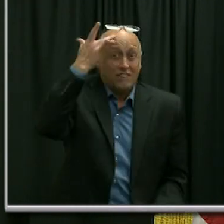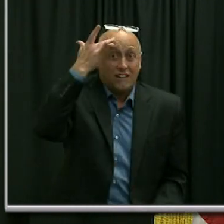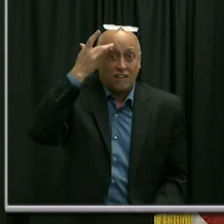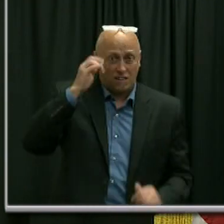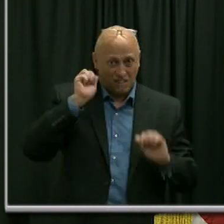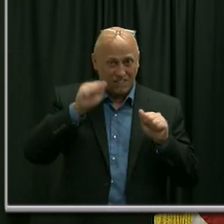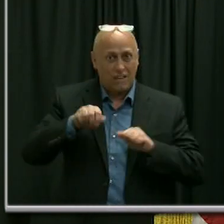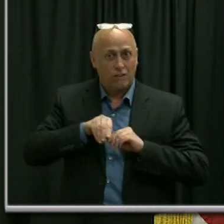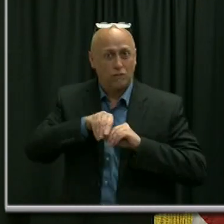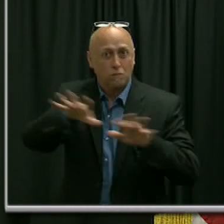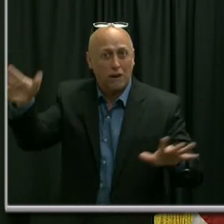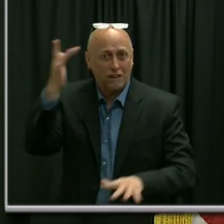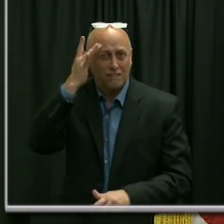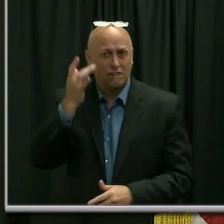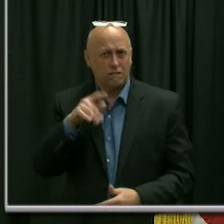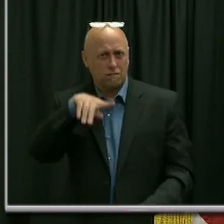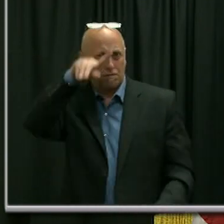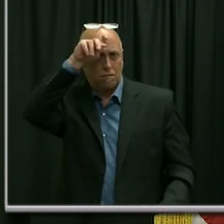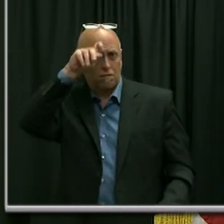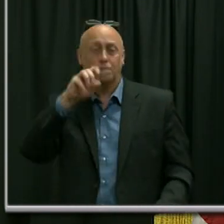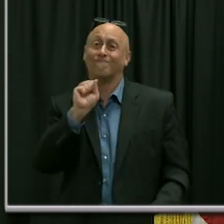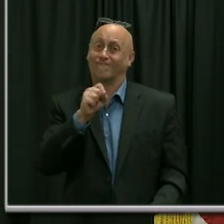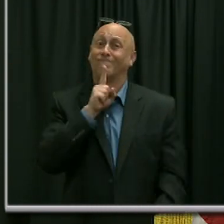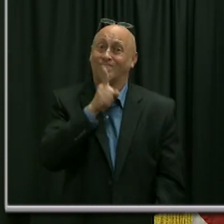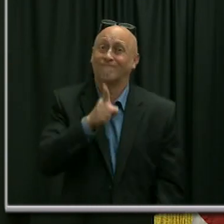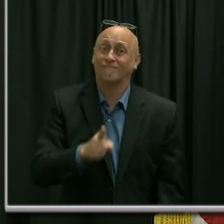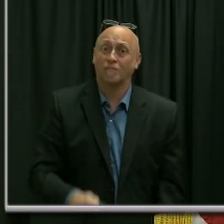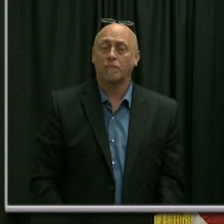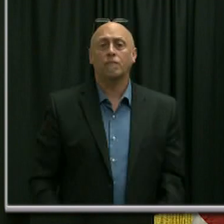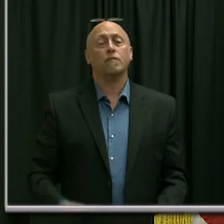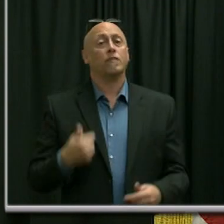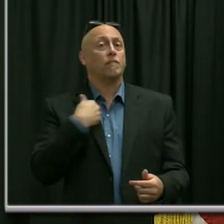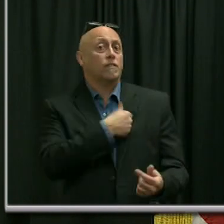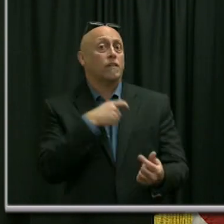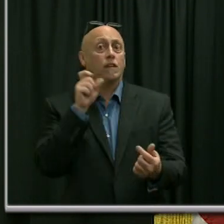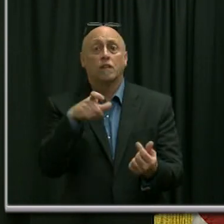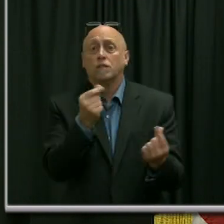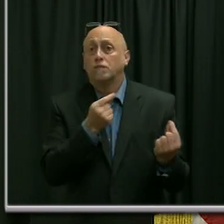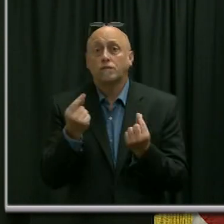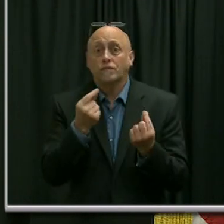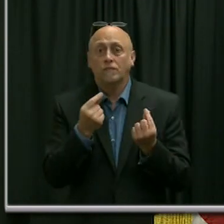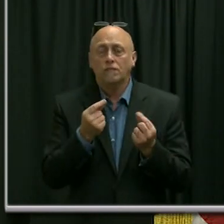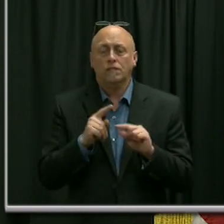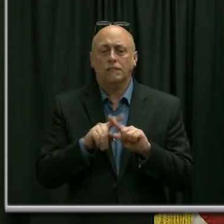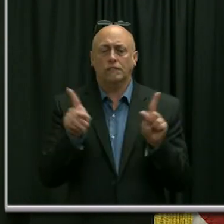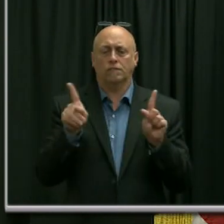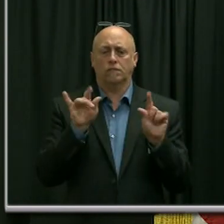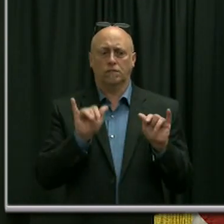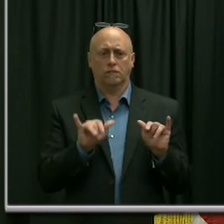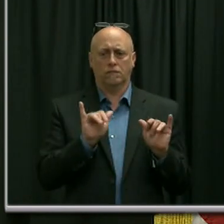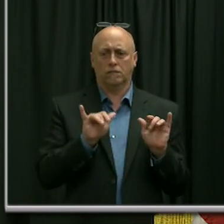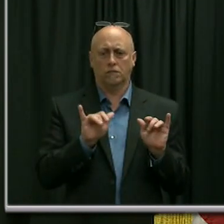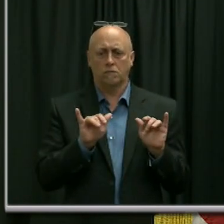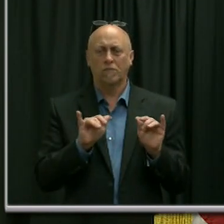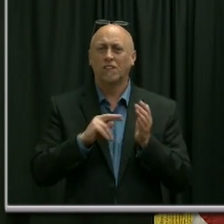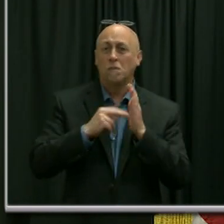BEFORE WE HAVE SYMPTOMS. THAT CHANGES EVERYTHING THE STEPS WE